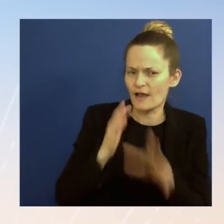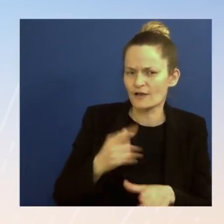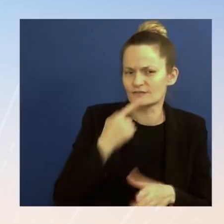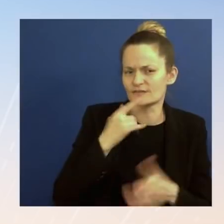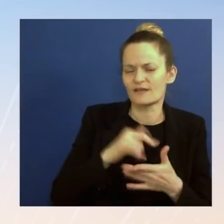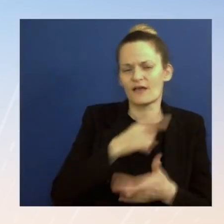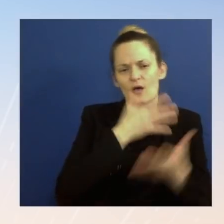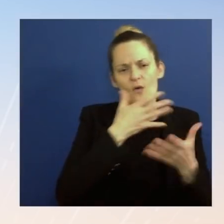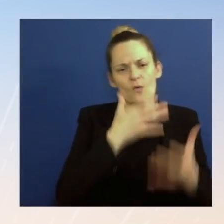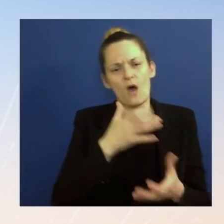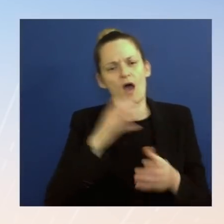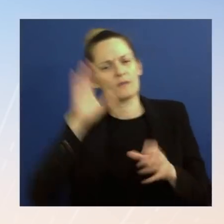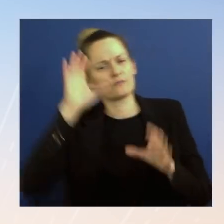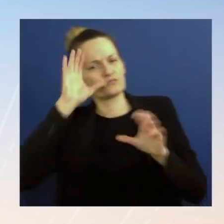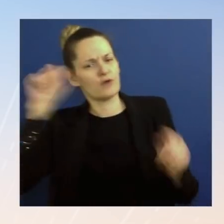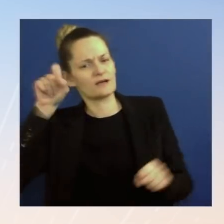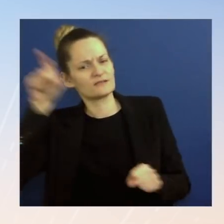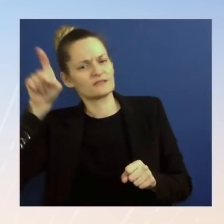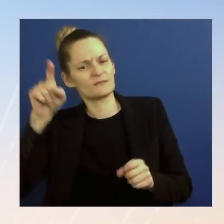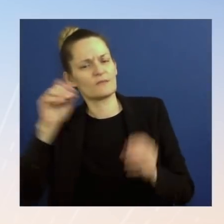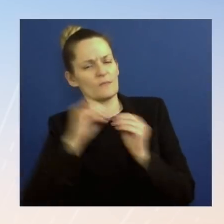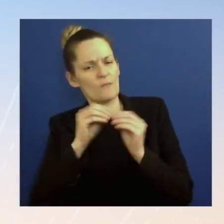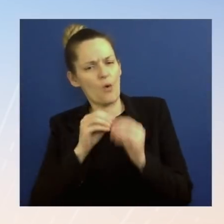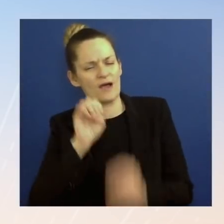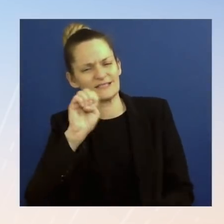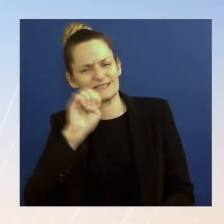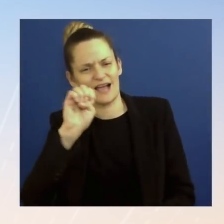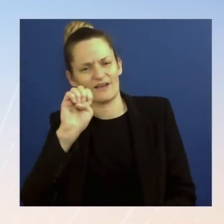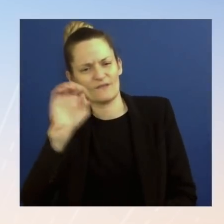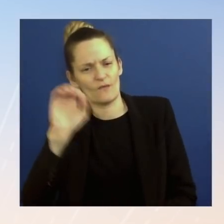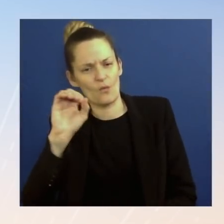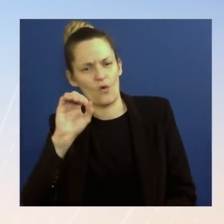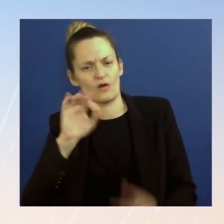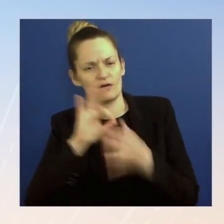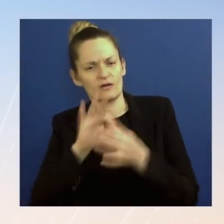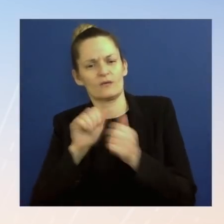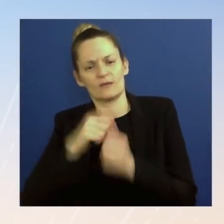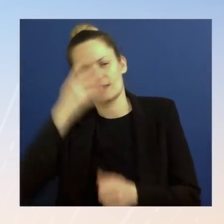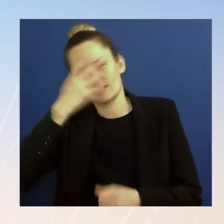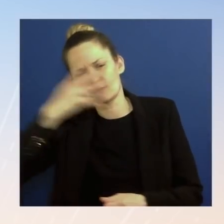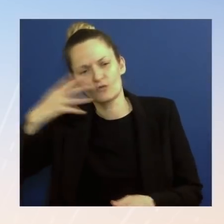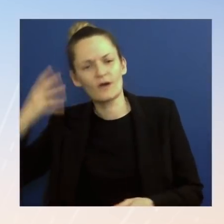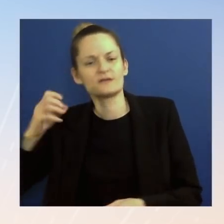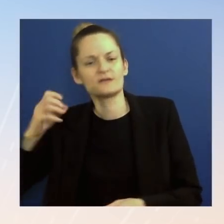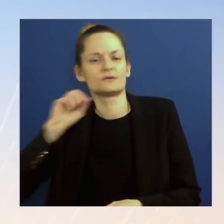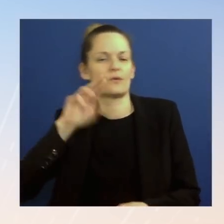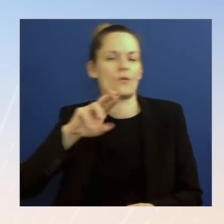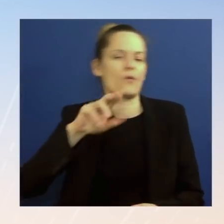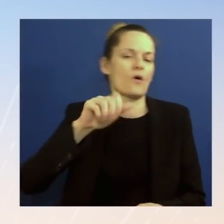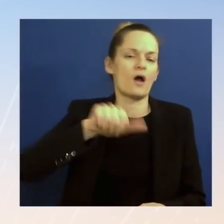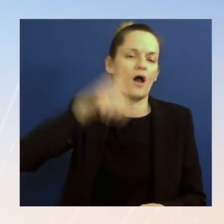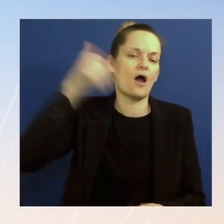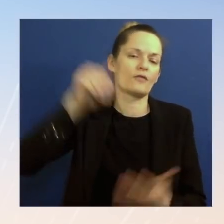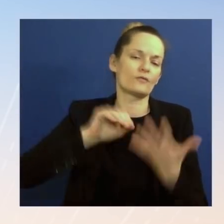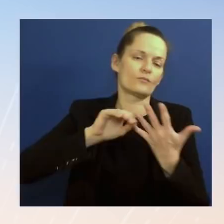on some of the other priorities of the administration. Did he have any conversations with the members